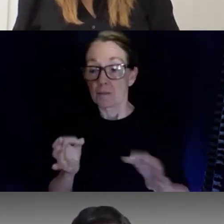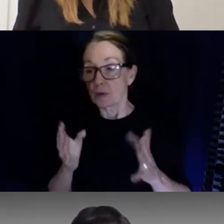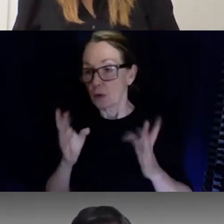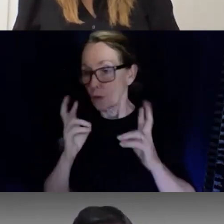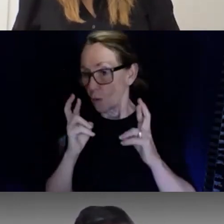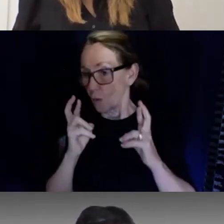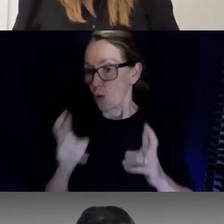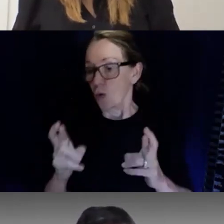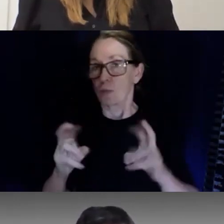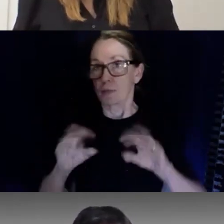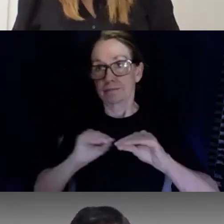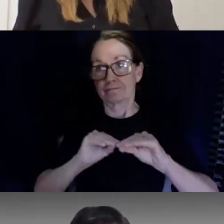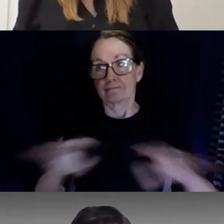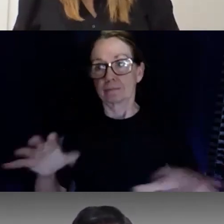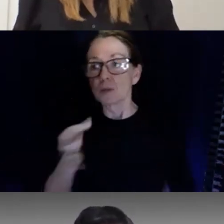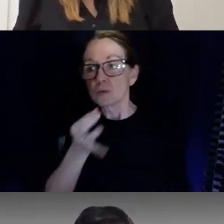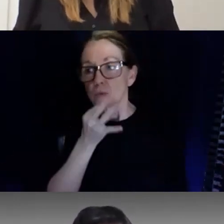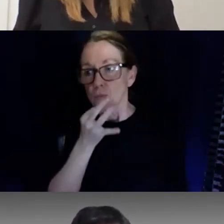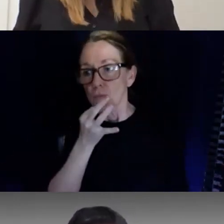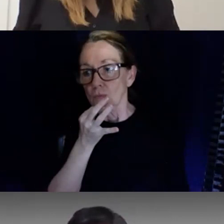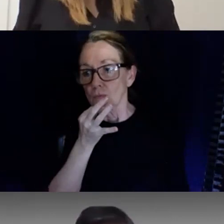AND YAY OR NAY. THE HSTP TEAM CAN DECIDE THAT.